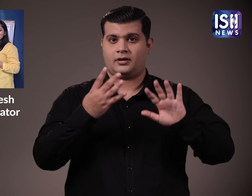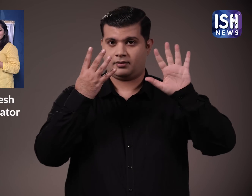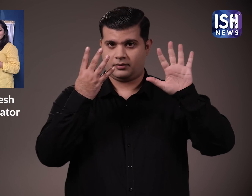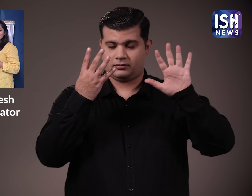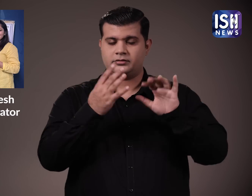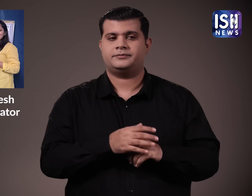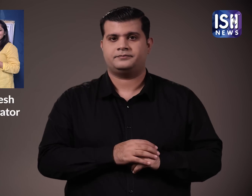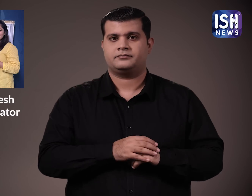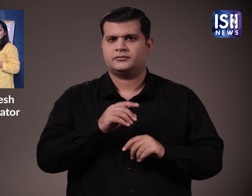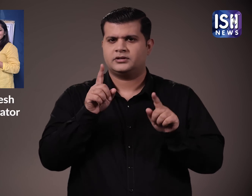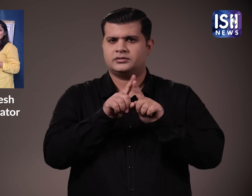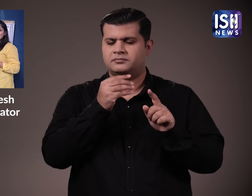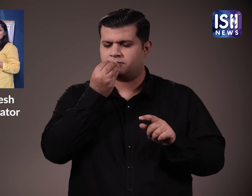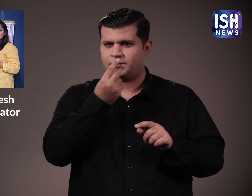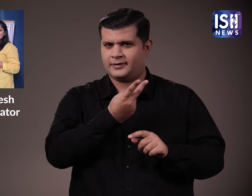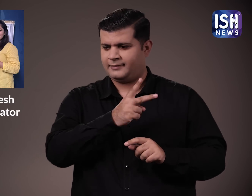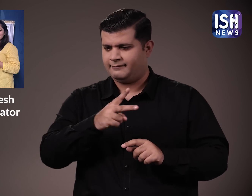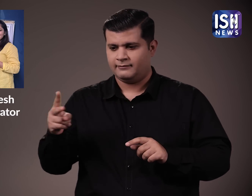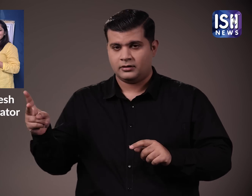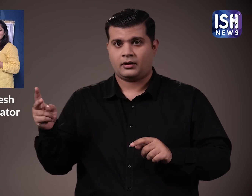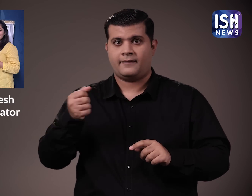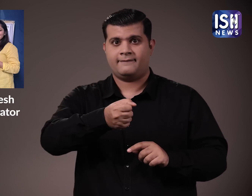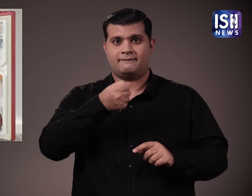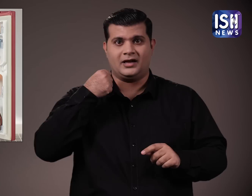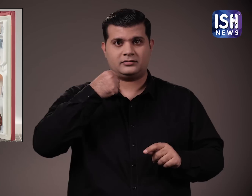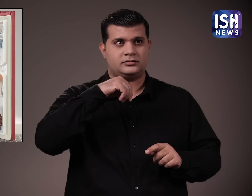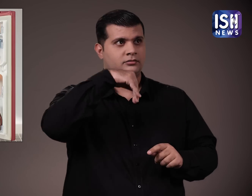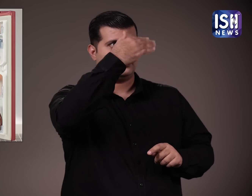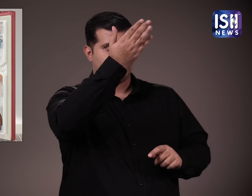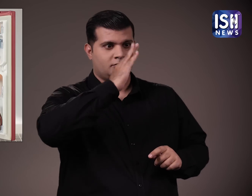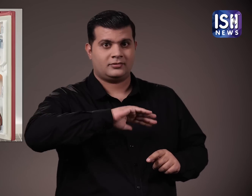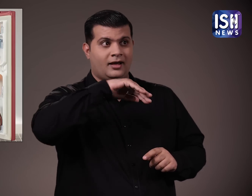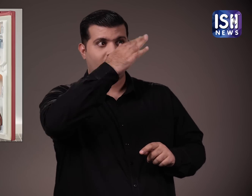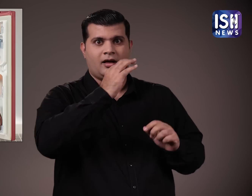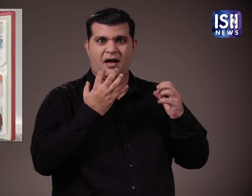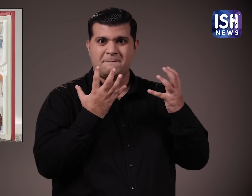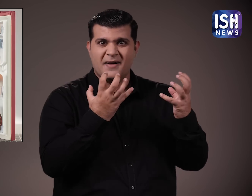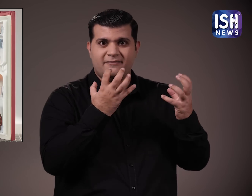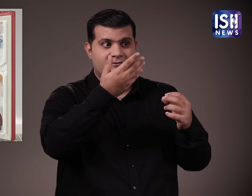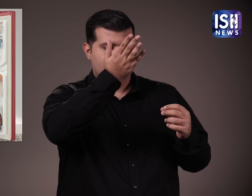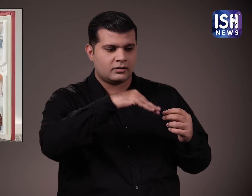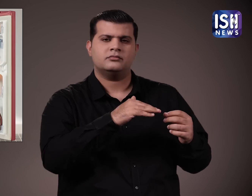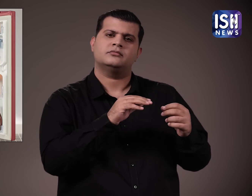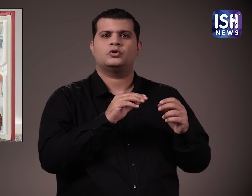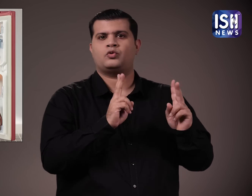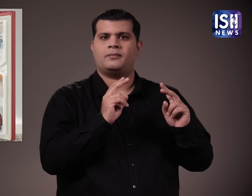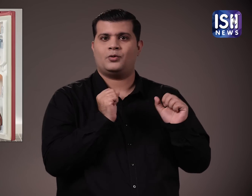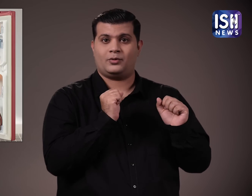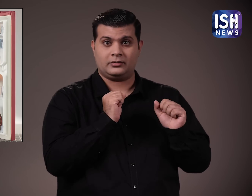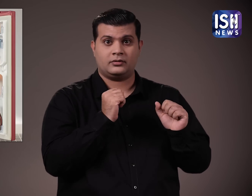9. There are differnt food items and different sections in the fridge like freezer and normal refrigerator.